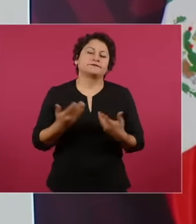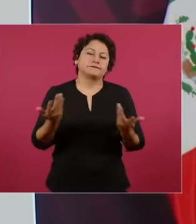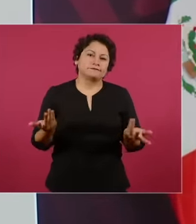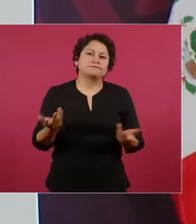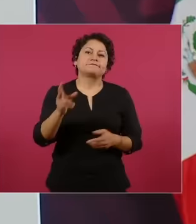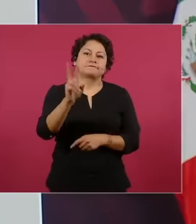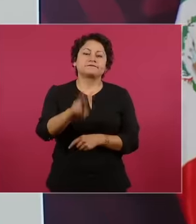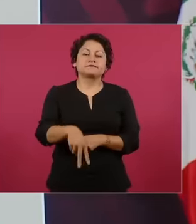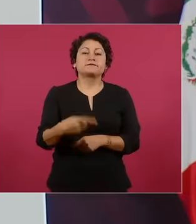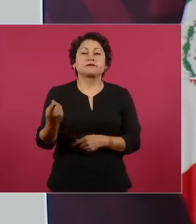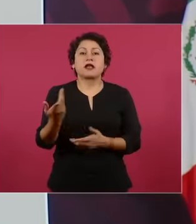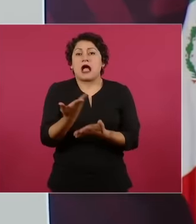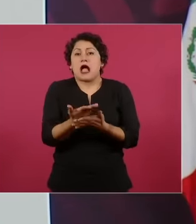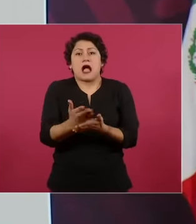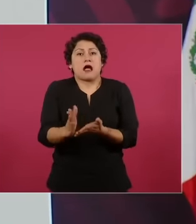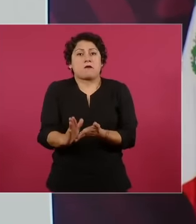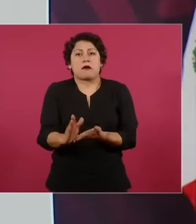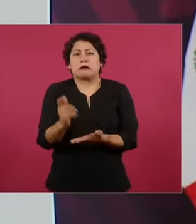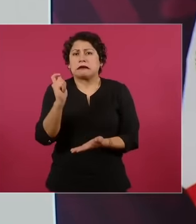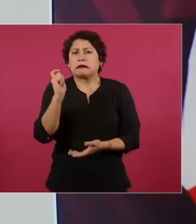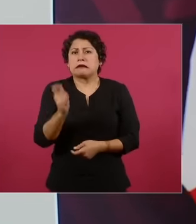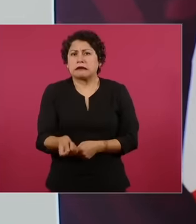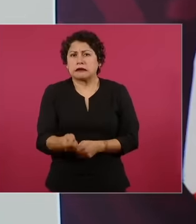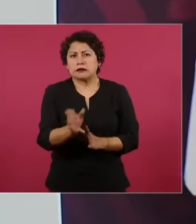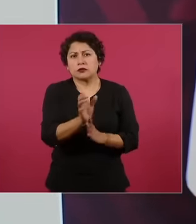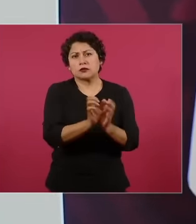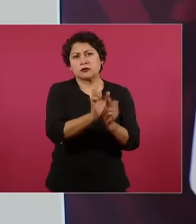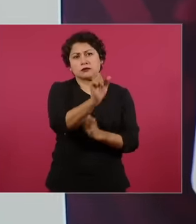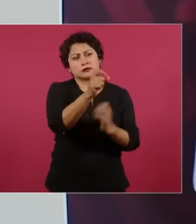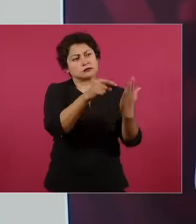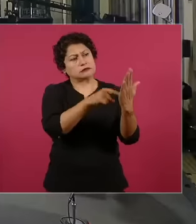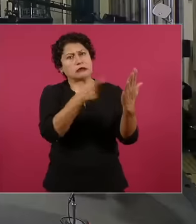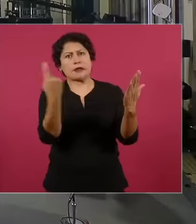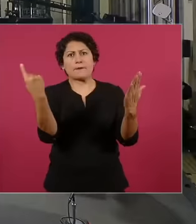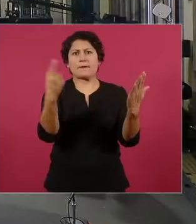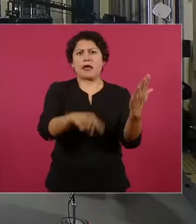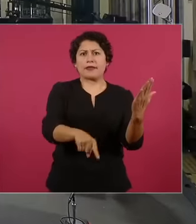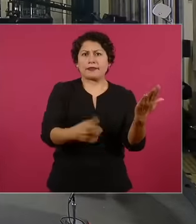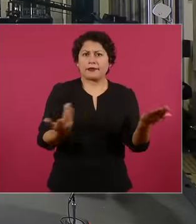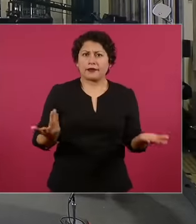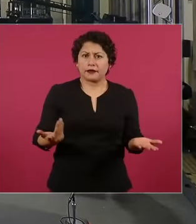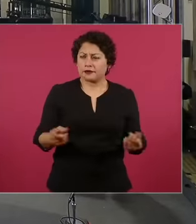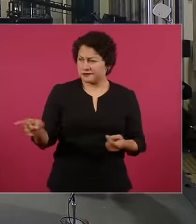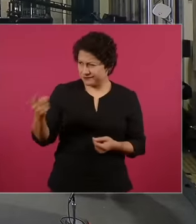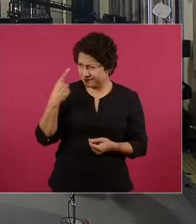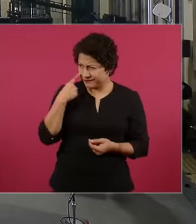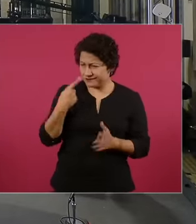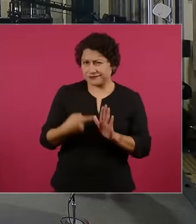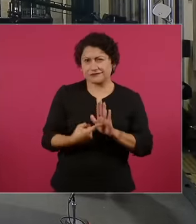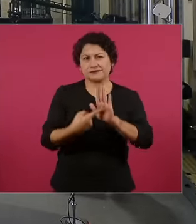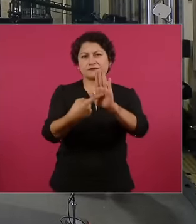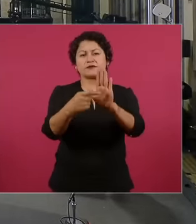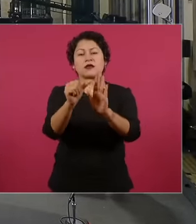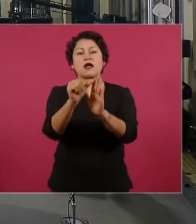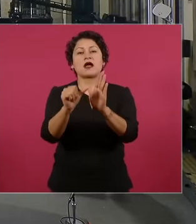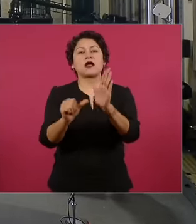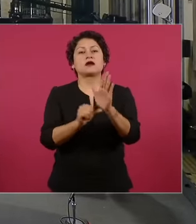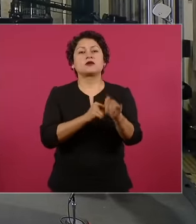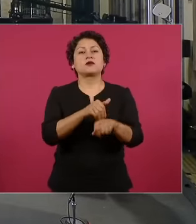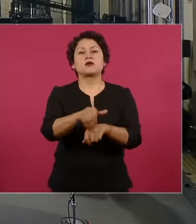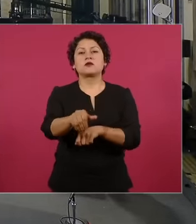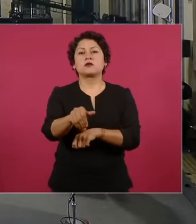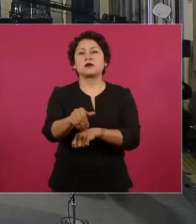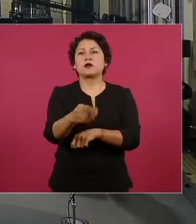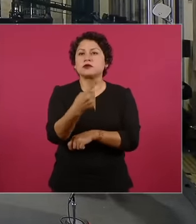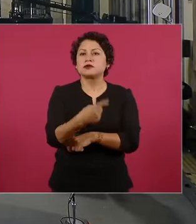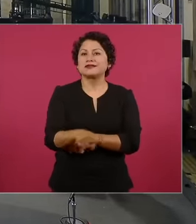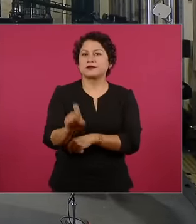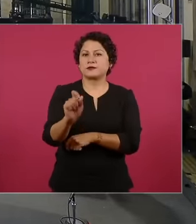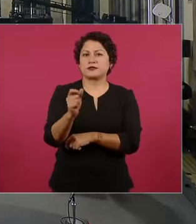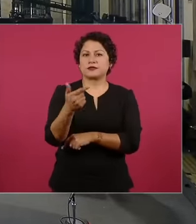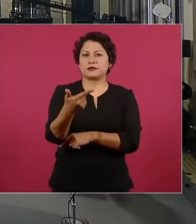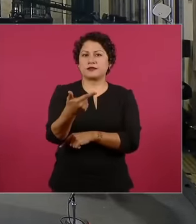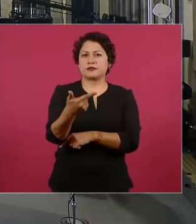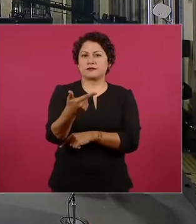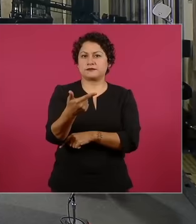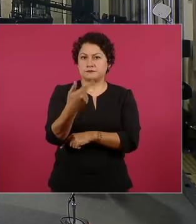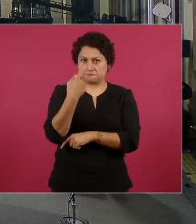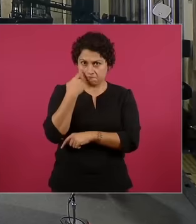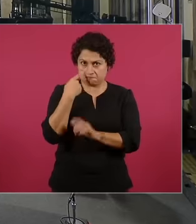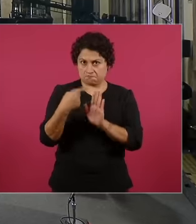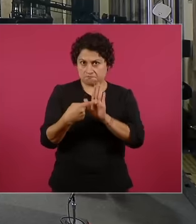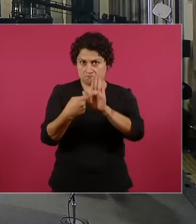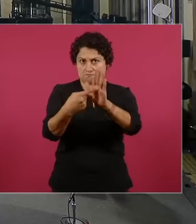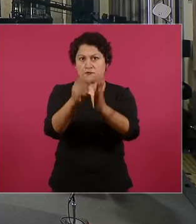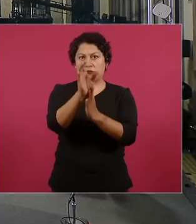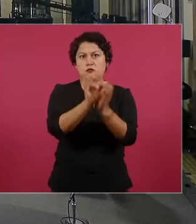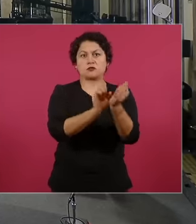the Constitution Put article 200 127 the with only has 136